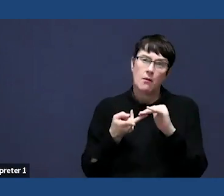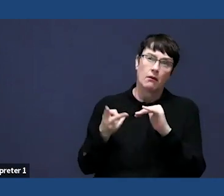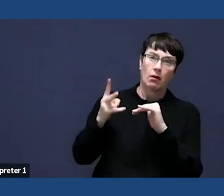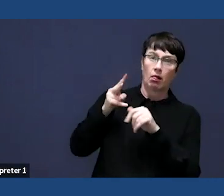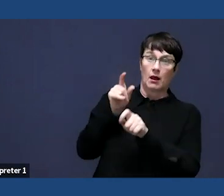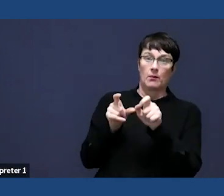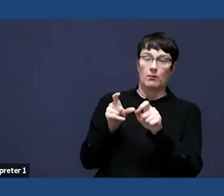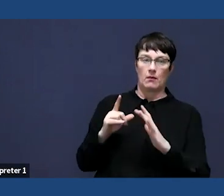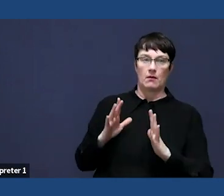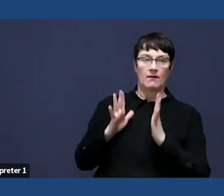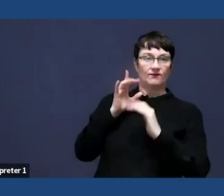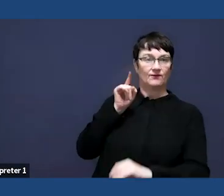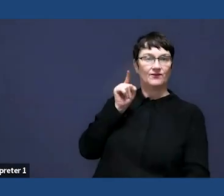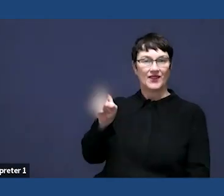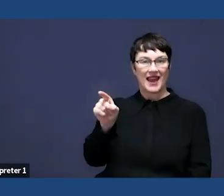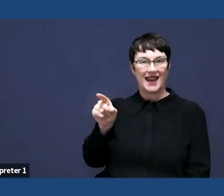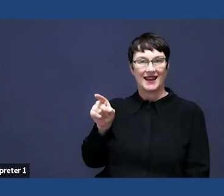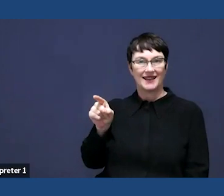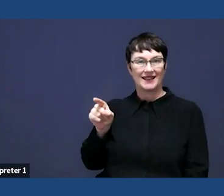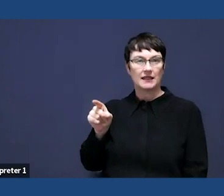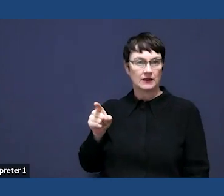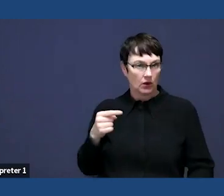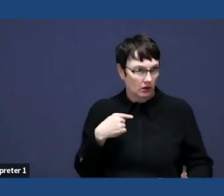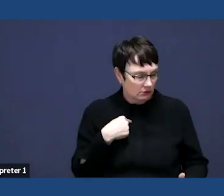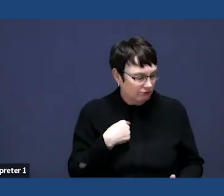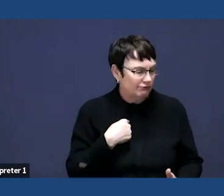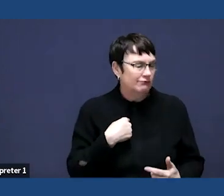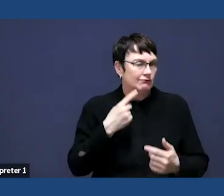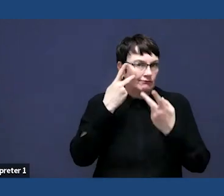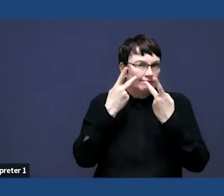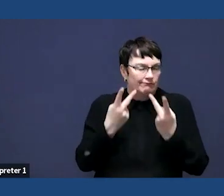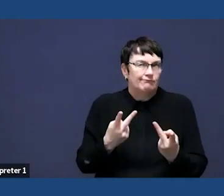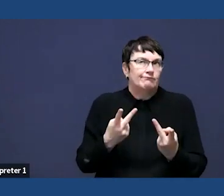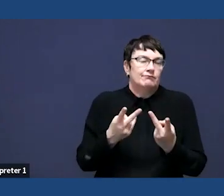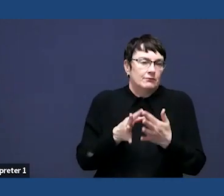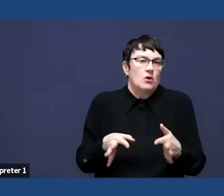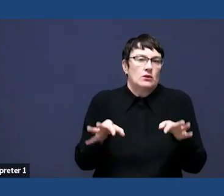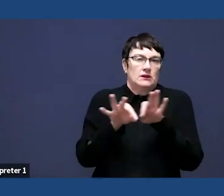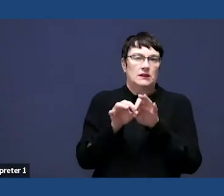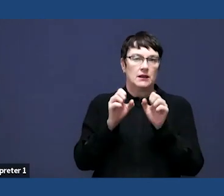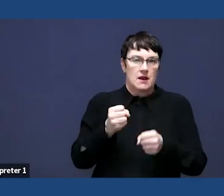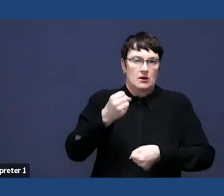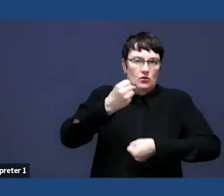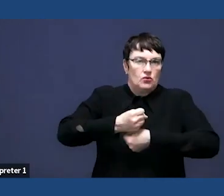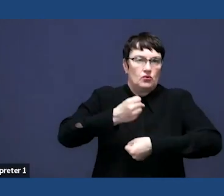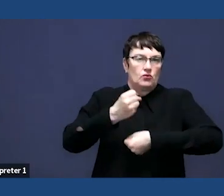And we're so glad to be working in the same ecosystem together with G3ict.